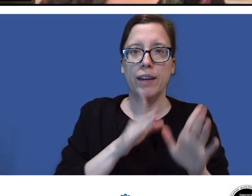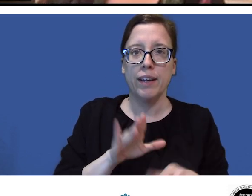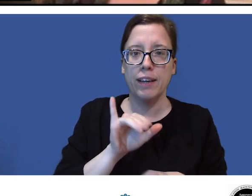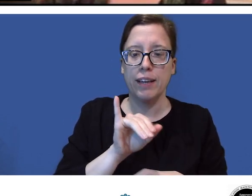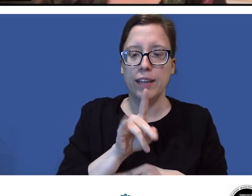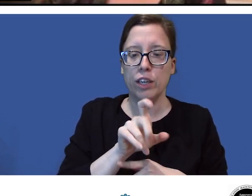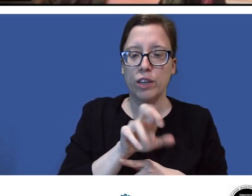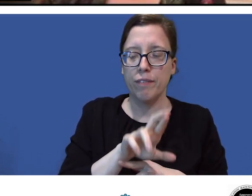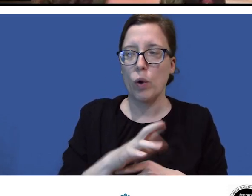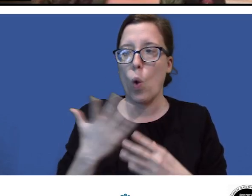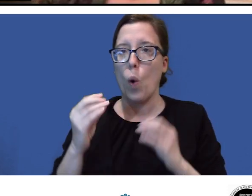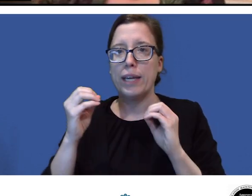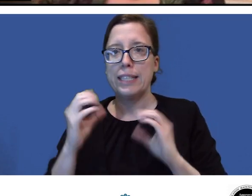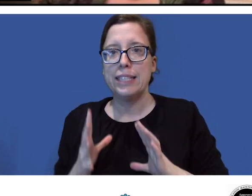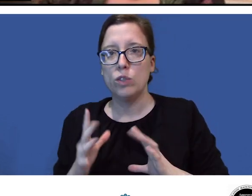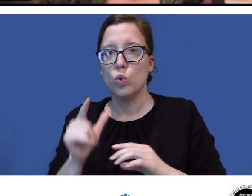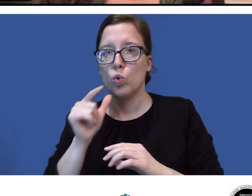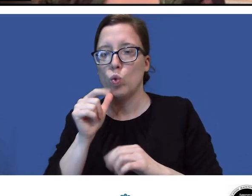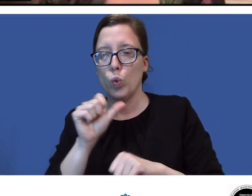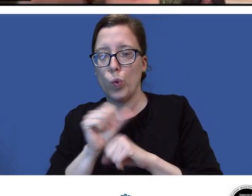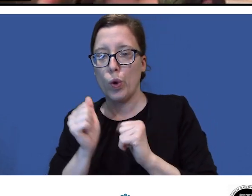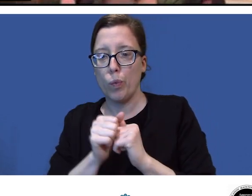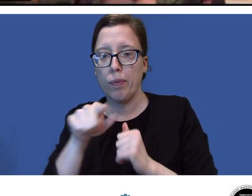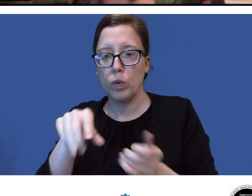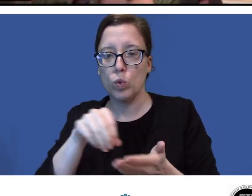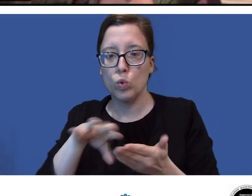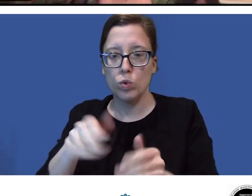So, we need to all review that and